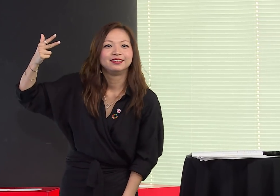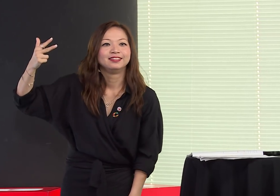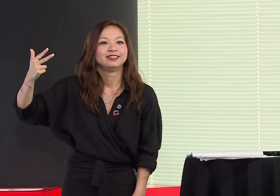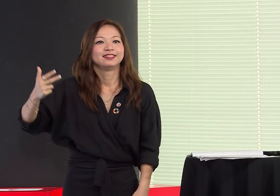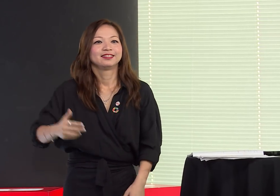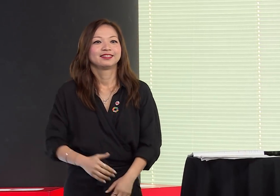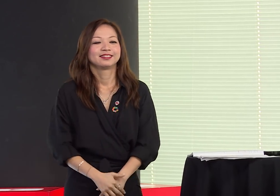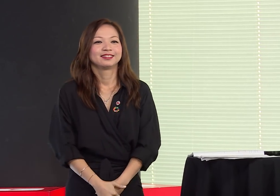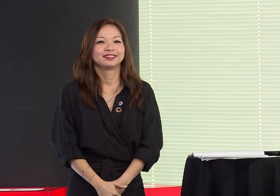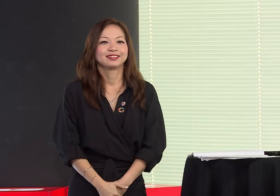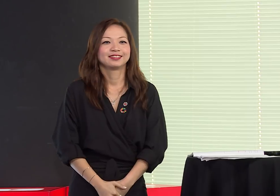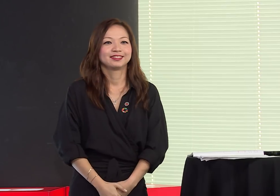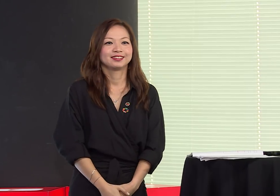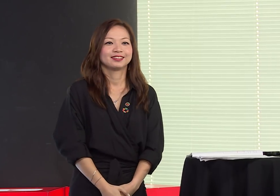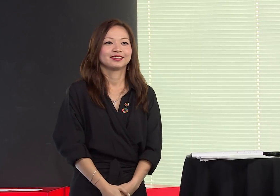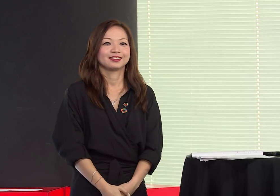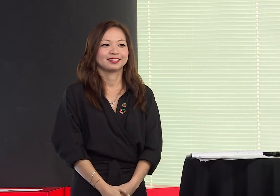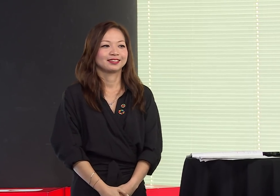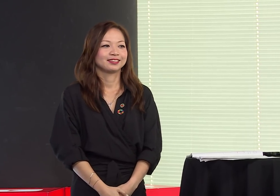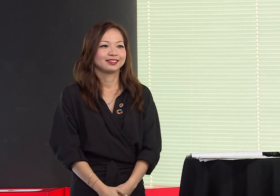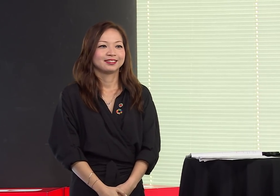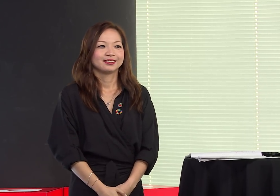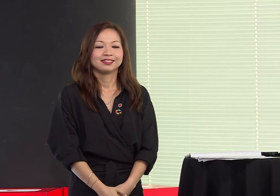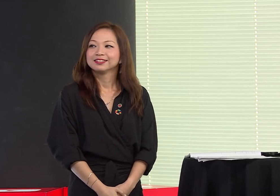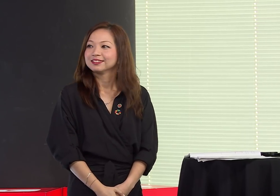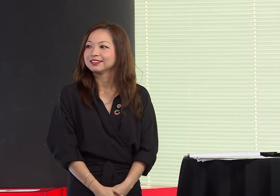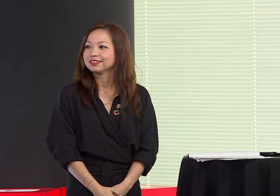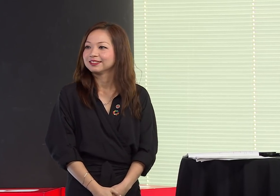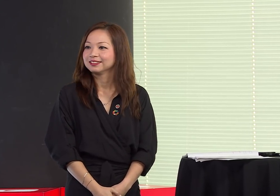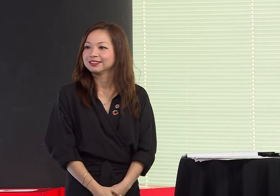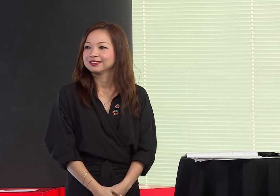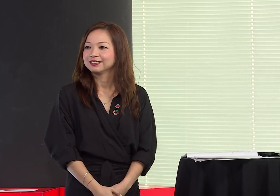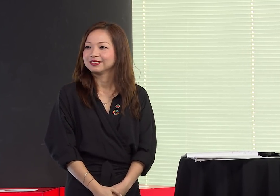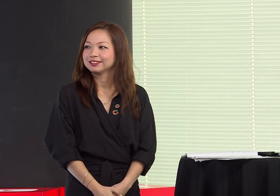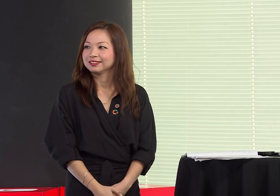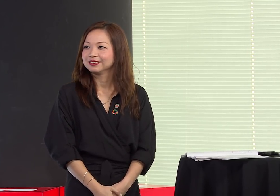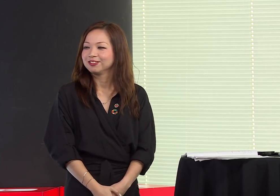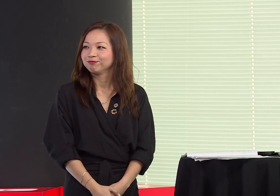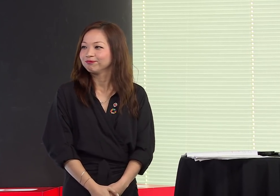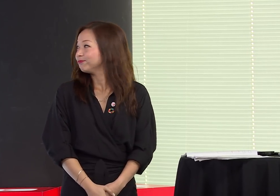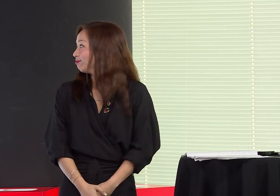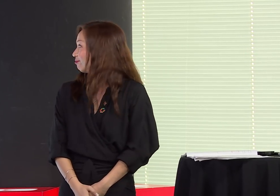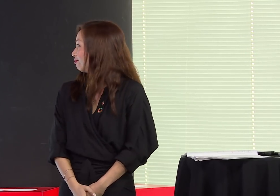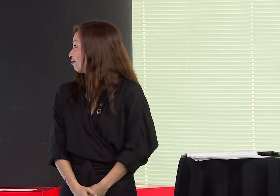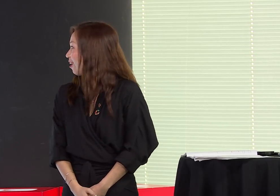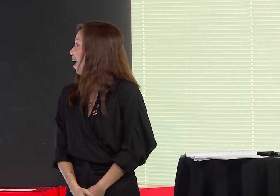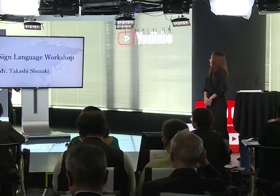At this time, I'm pleased to welcome Mr. Takashi Shozaki, a very well-known actor and director in